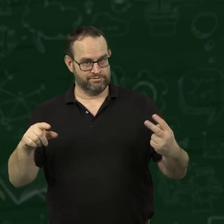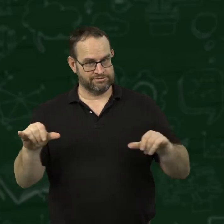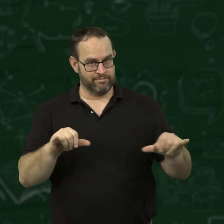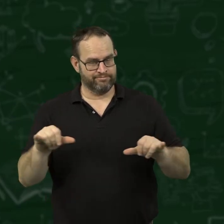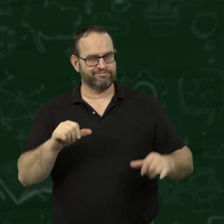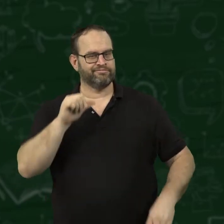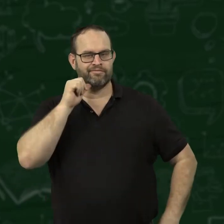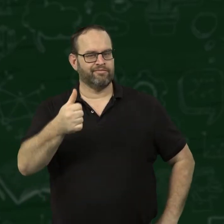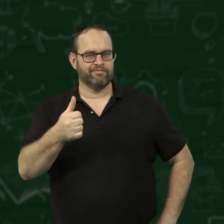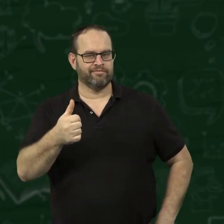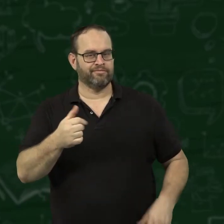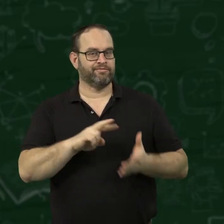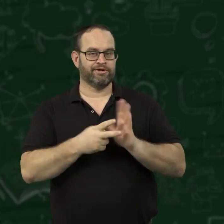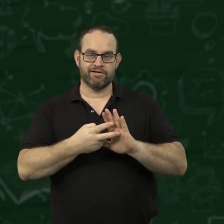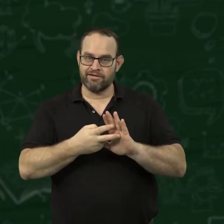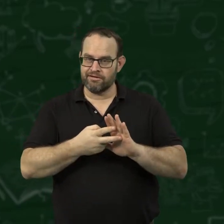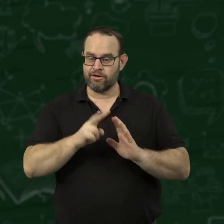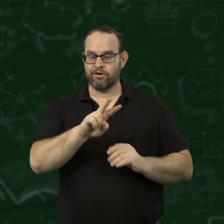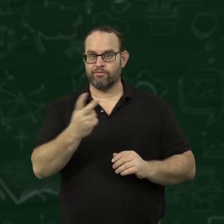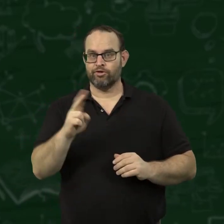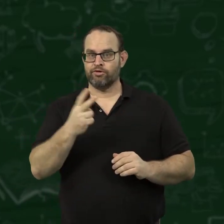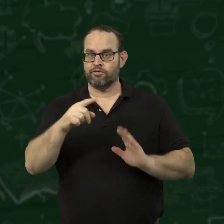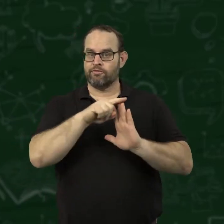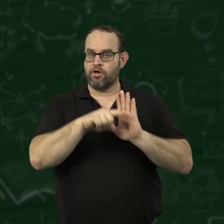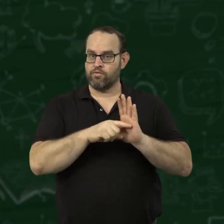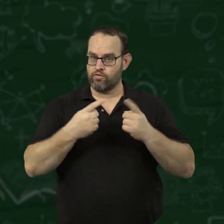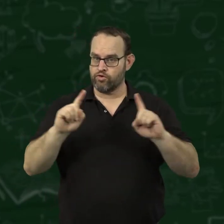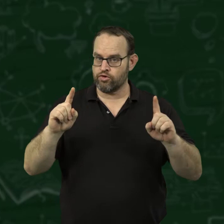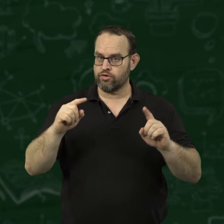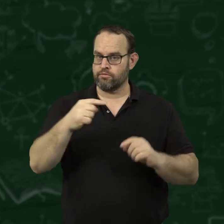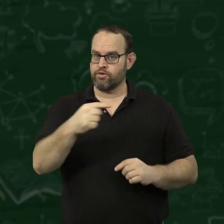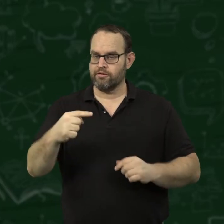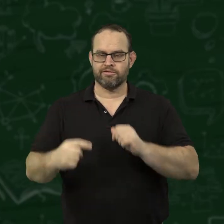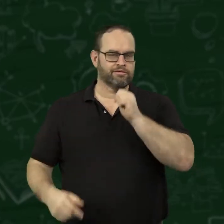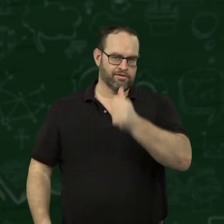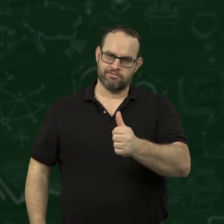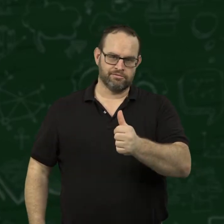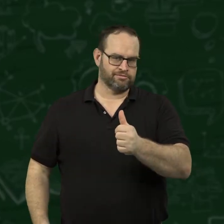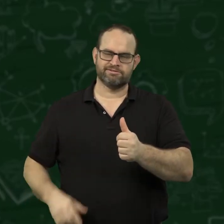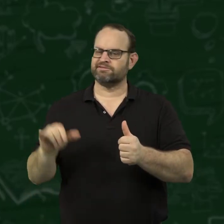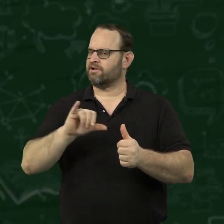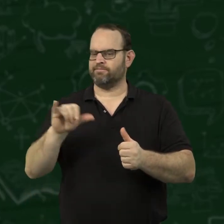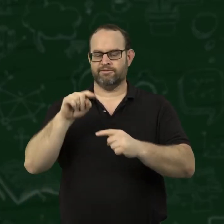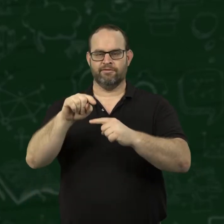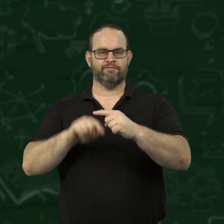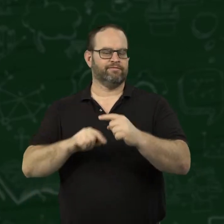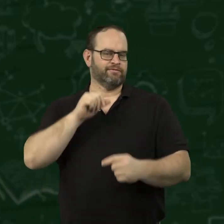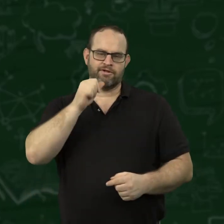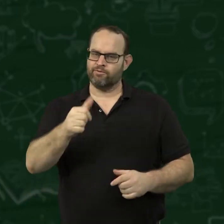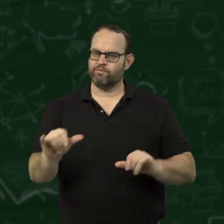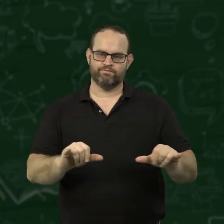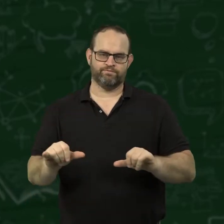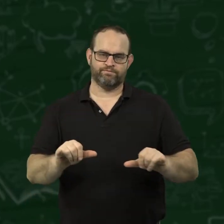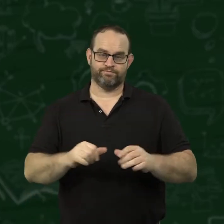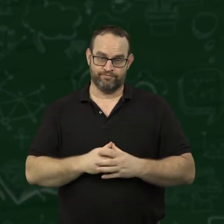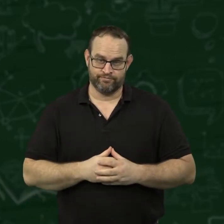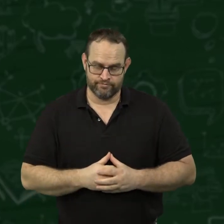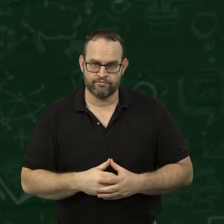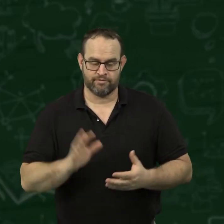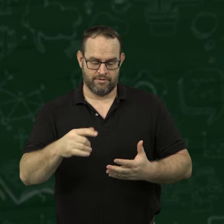Those are not equal. Commutative property does not work for subtraction or division.